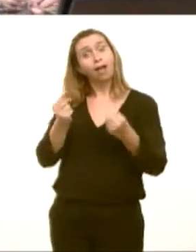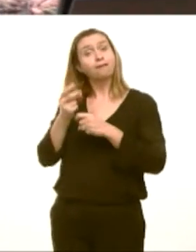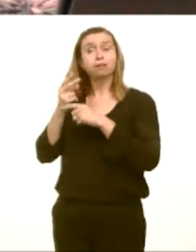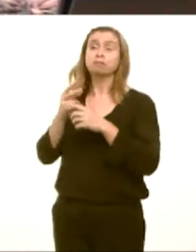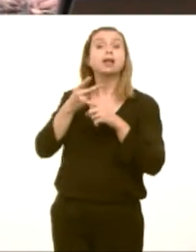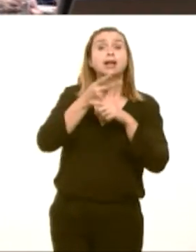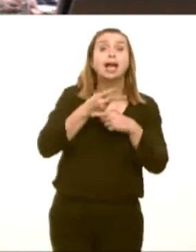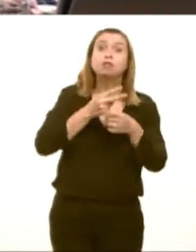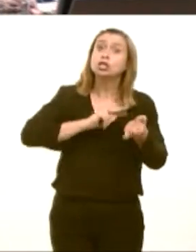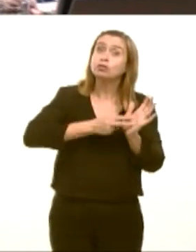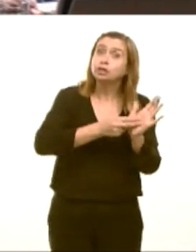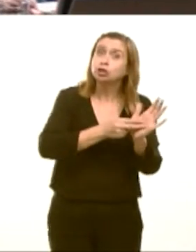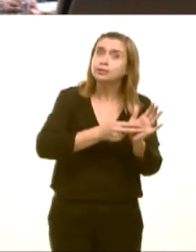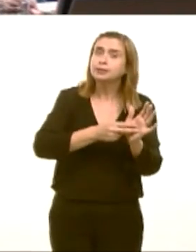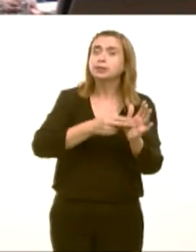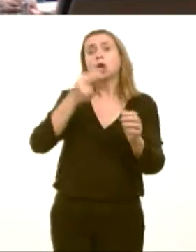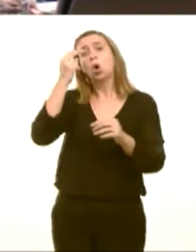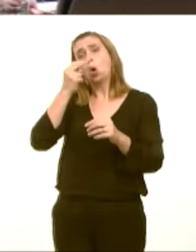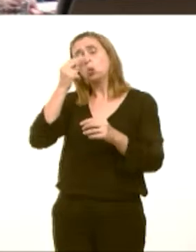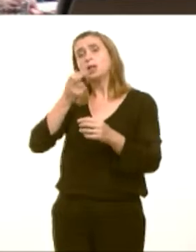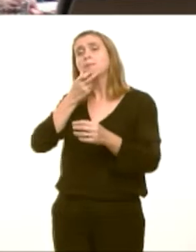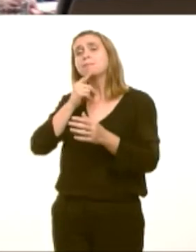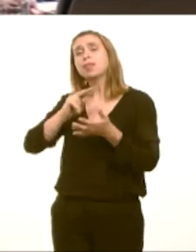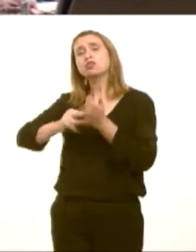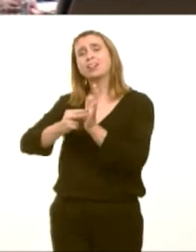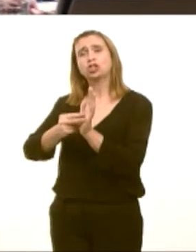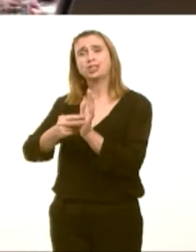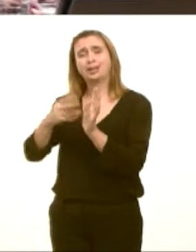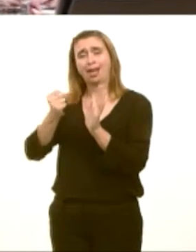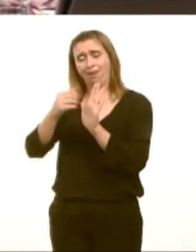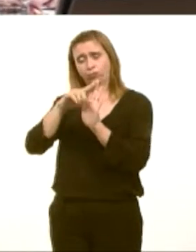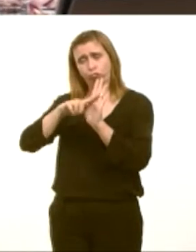We have the commitment set out in the older people strategy and, in July 2014, we issued